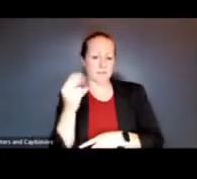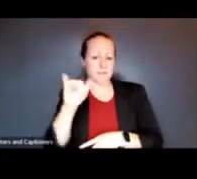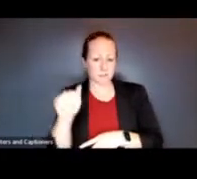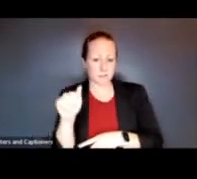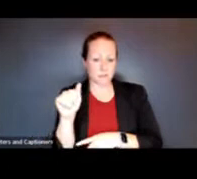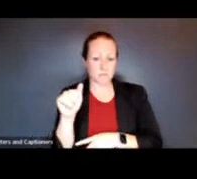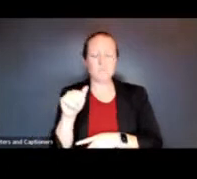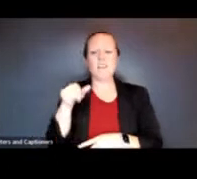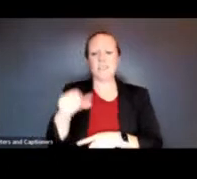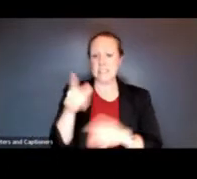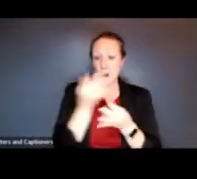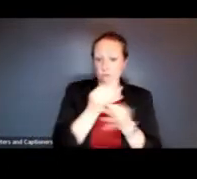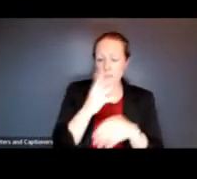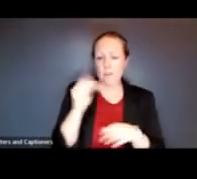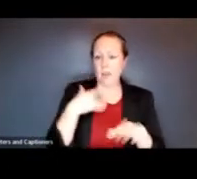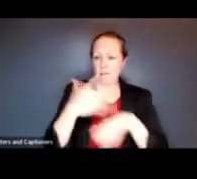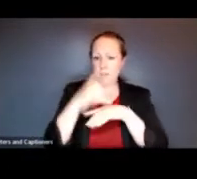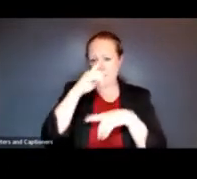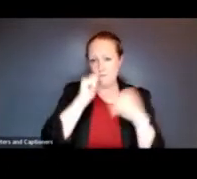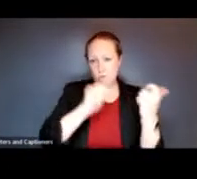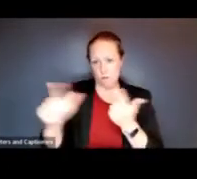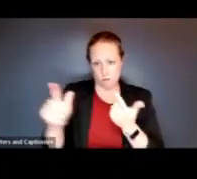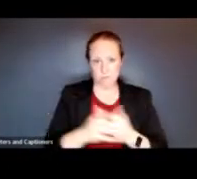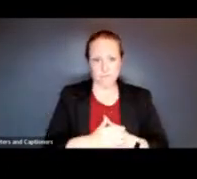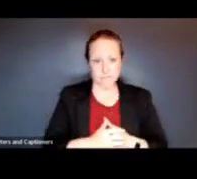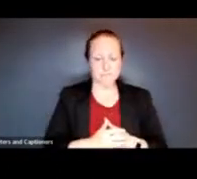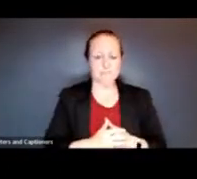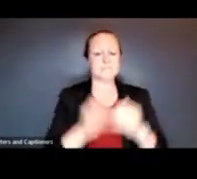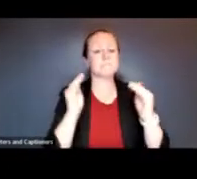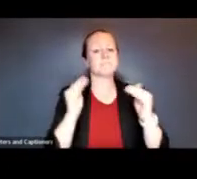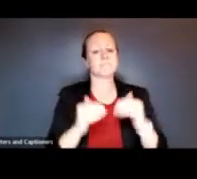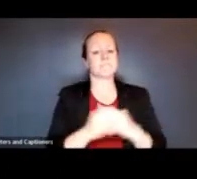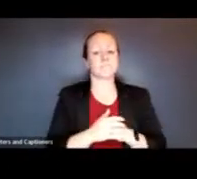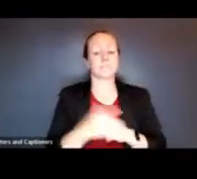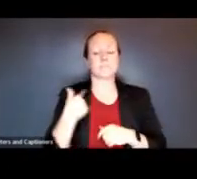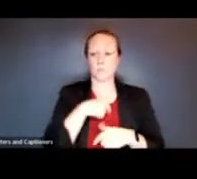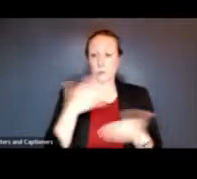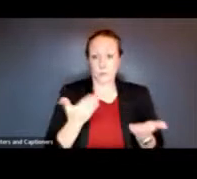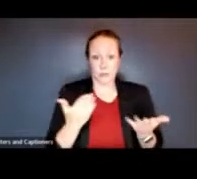the public next. We are here today to talk about the